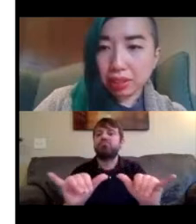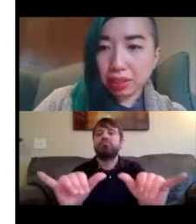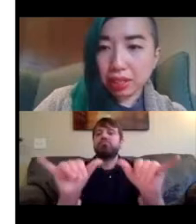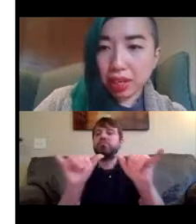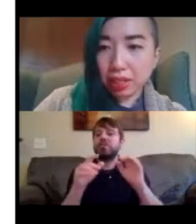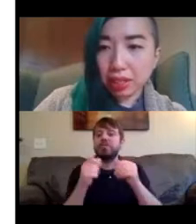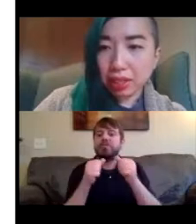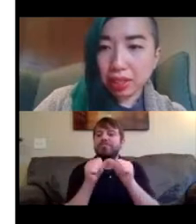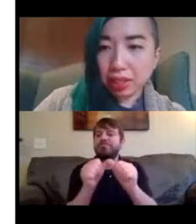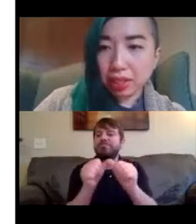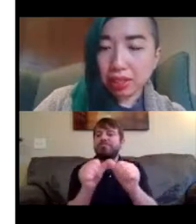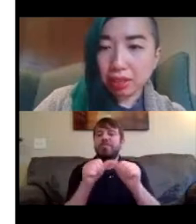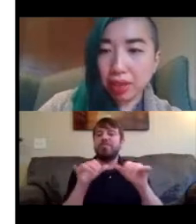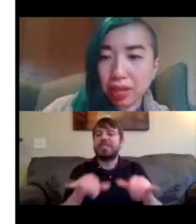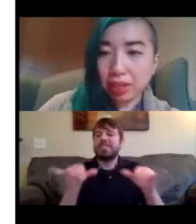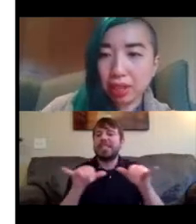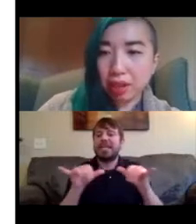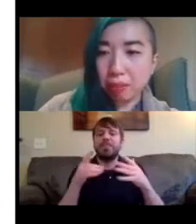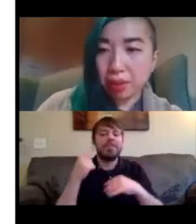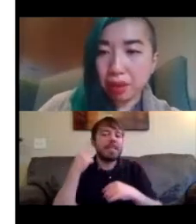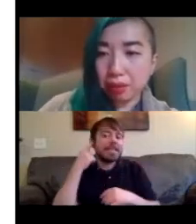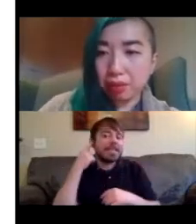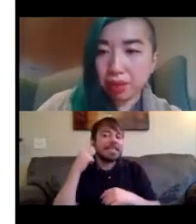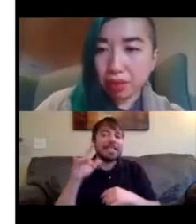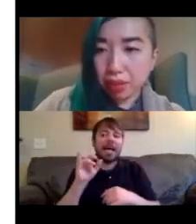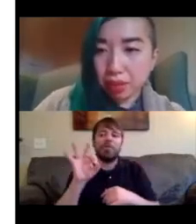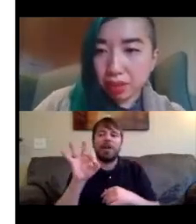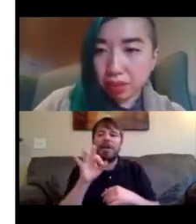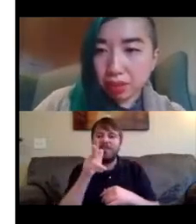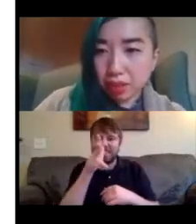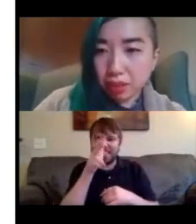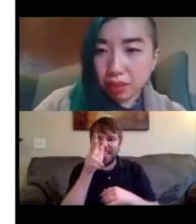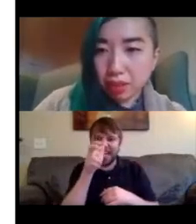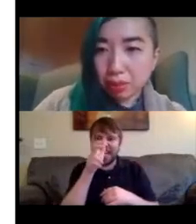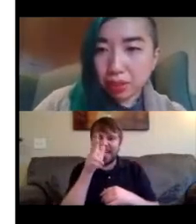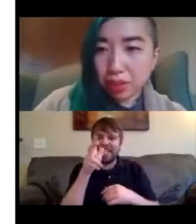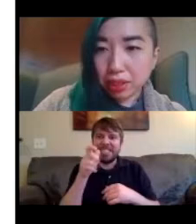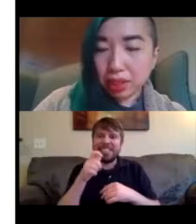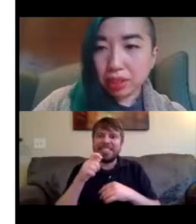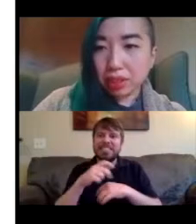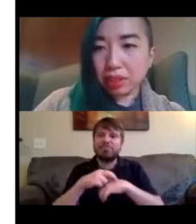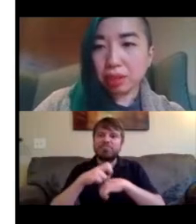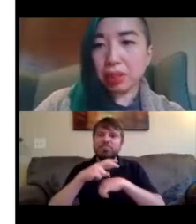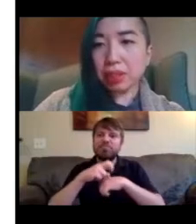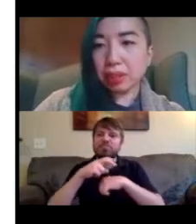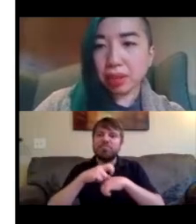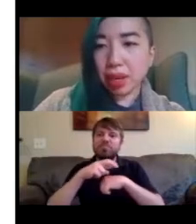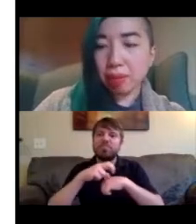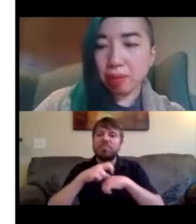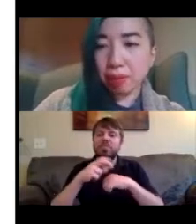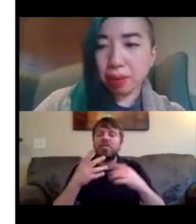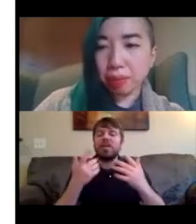cicadas, thunder, rain, the hum of sprinklers." Shelby says, "what cam before me."